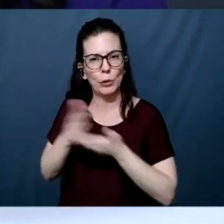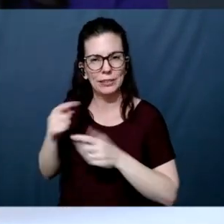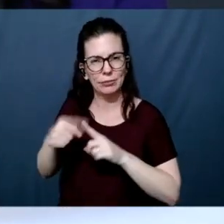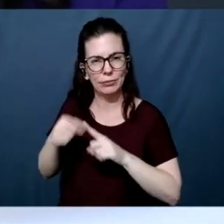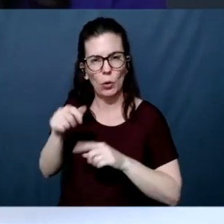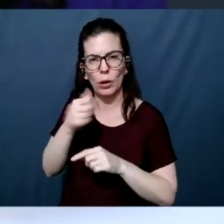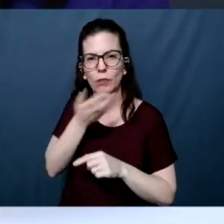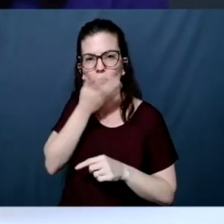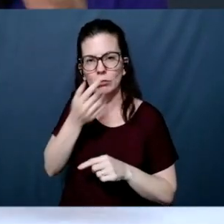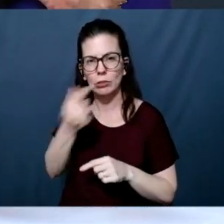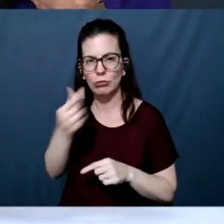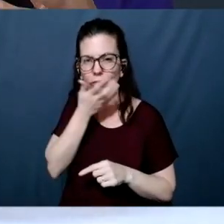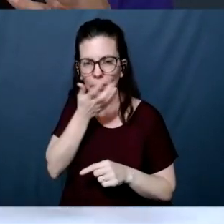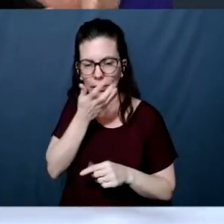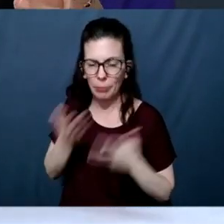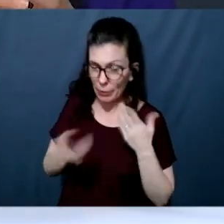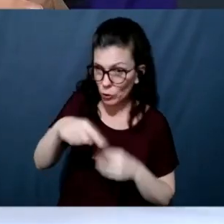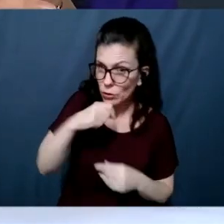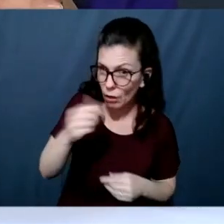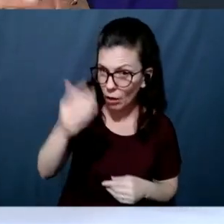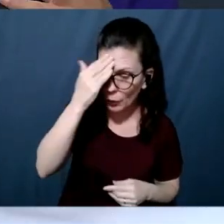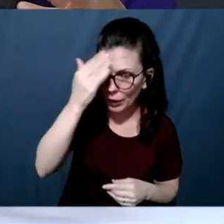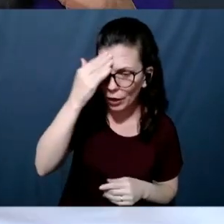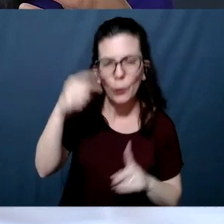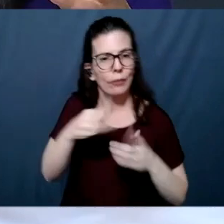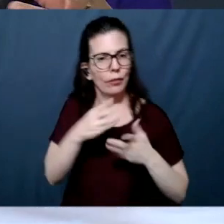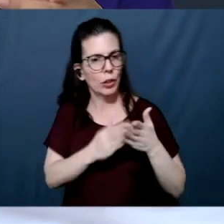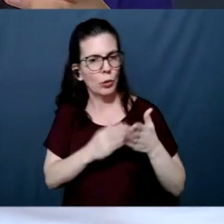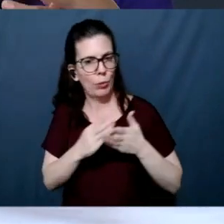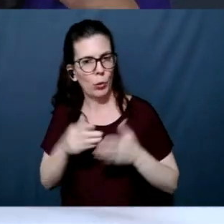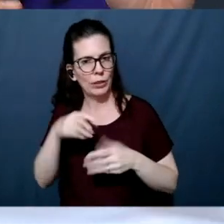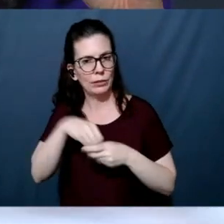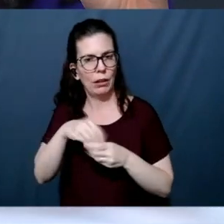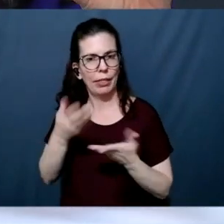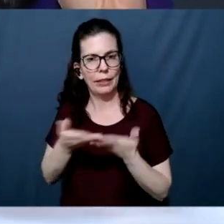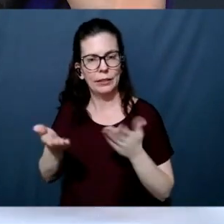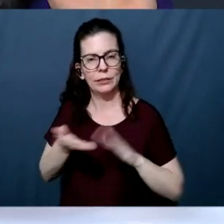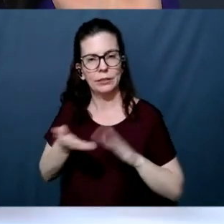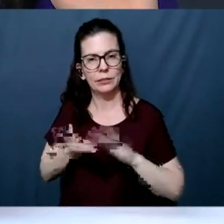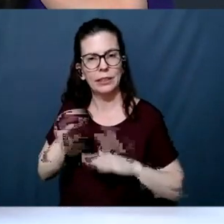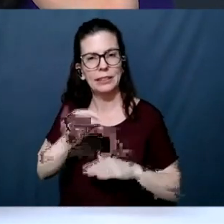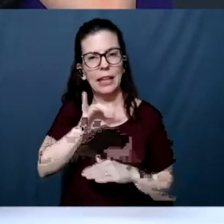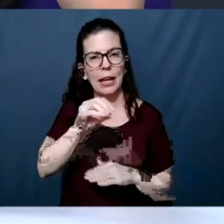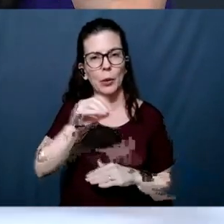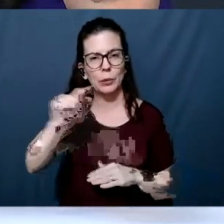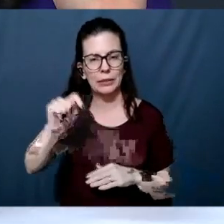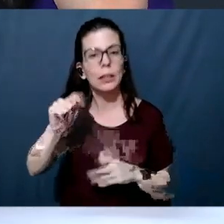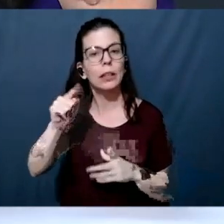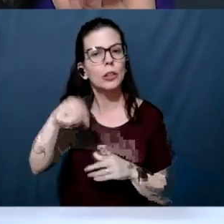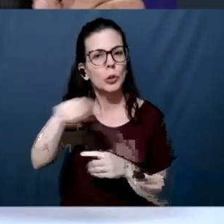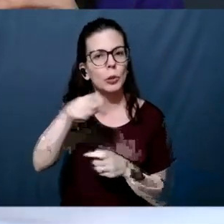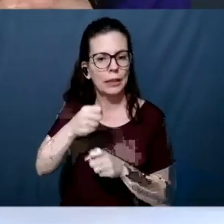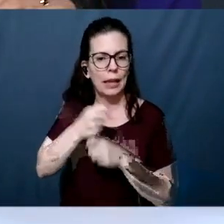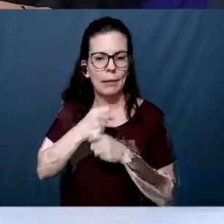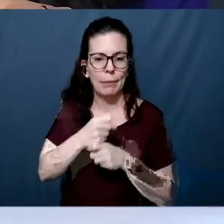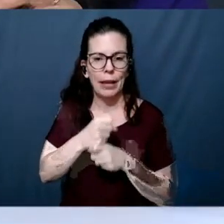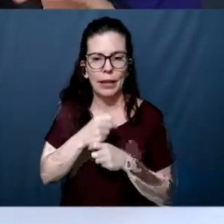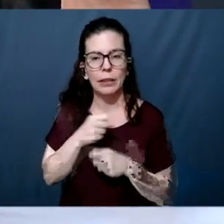it has a competent that runs on the device. So it's an IoT service that allows you to make edge devices a little smarter.